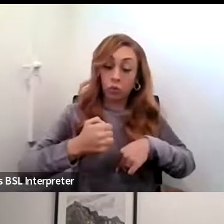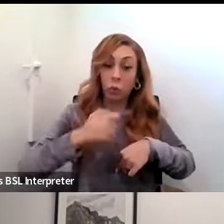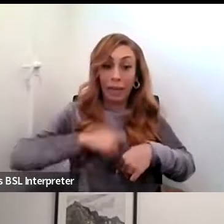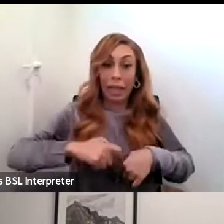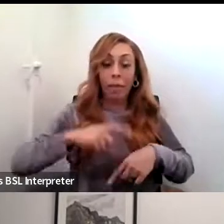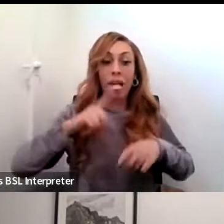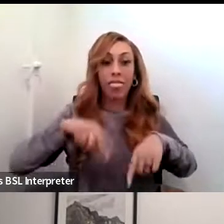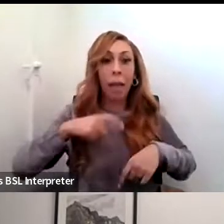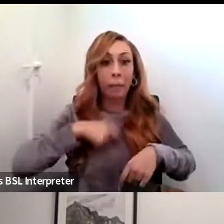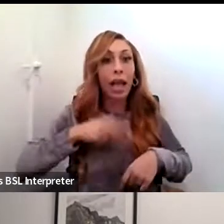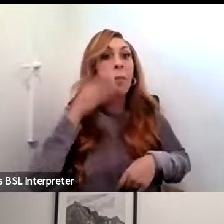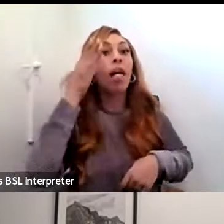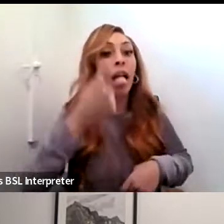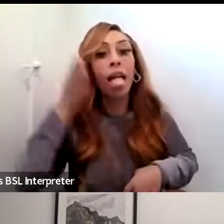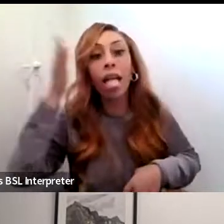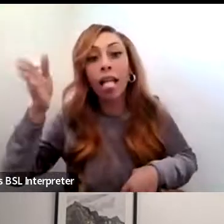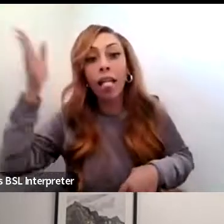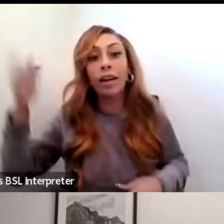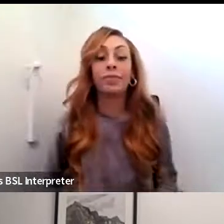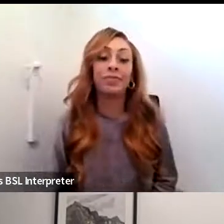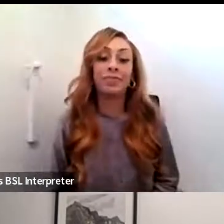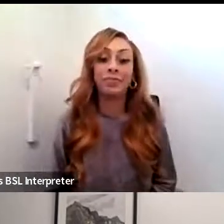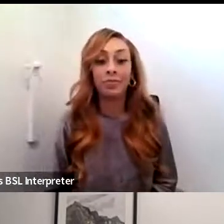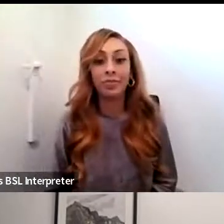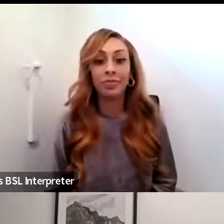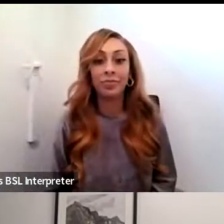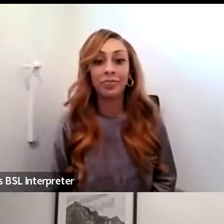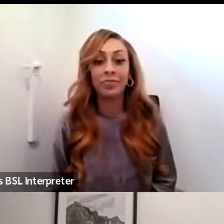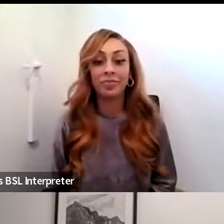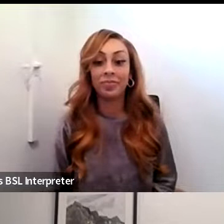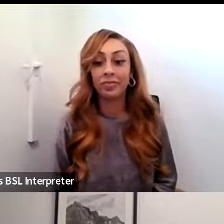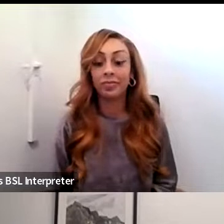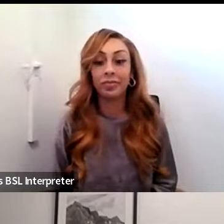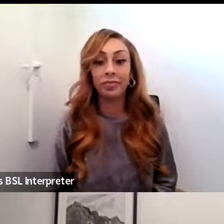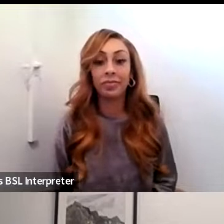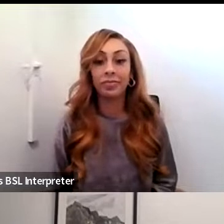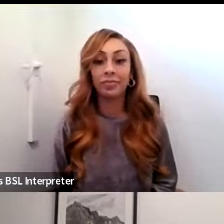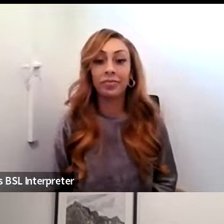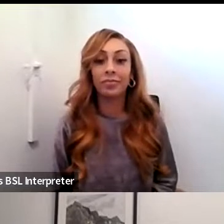Yeah, so that was my piece, I'll stop now. That's fantastic, thank you very much, Richard.